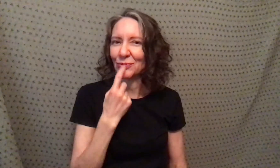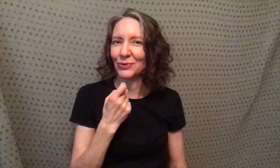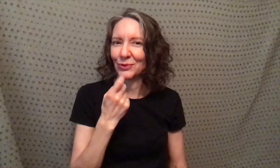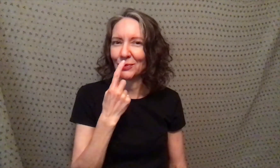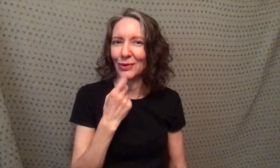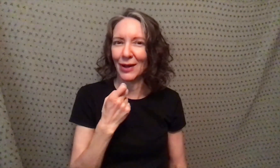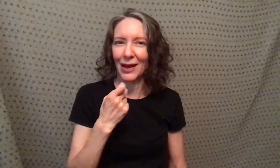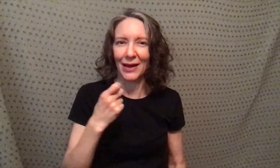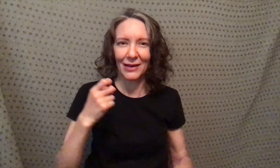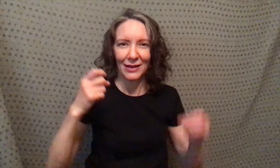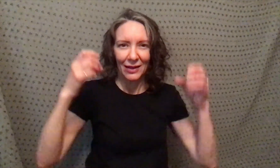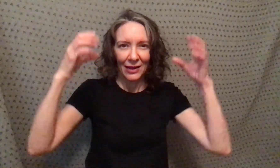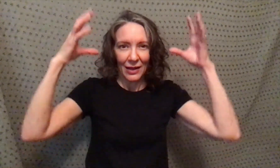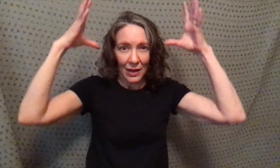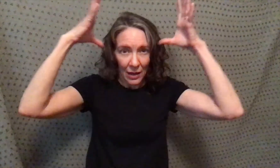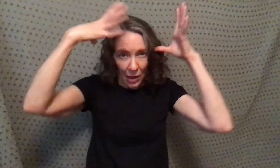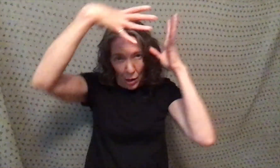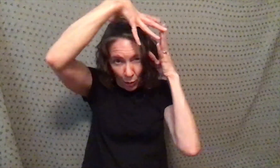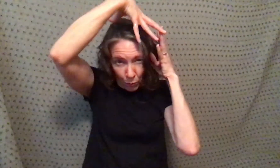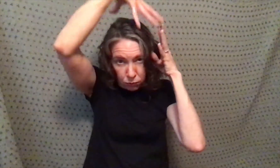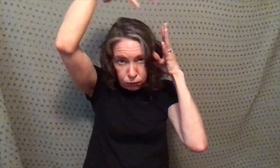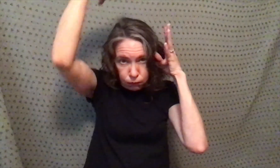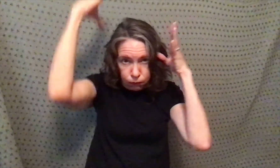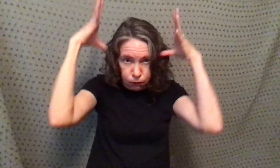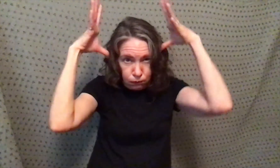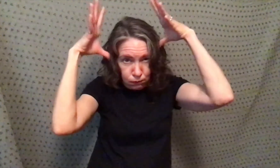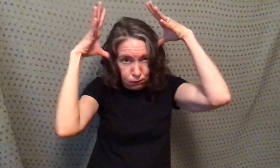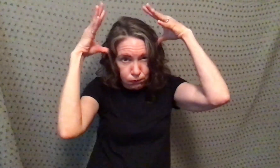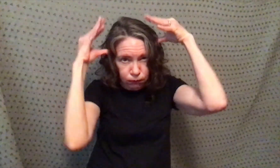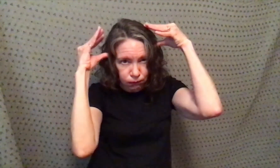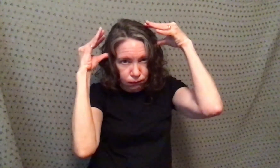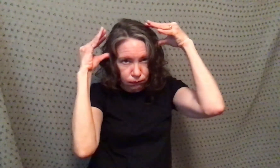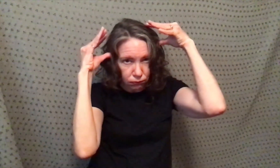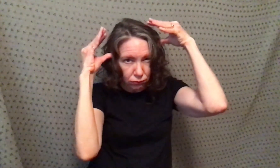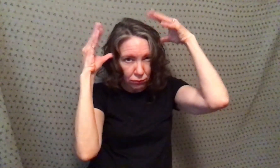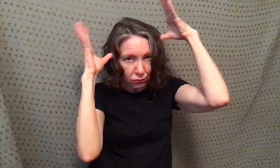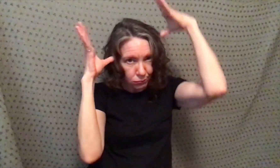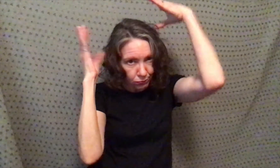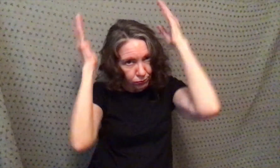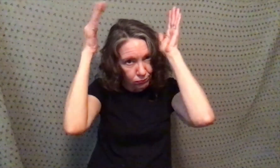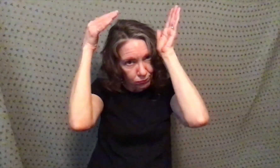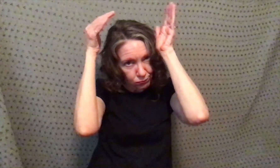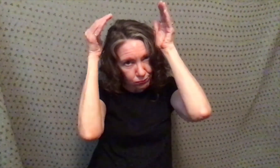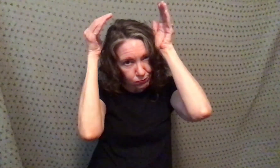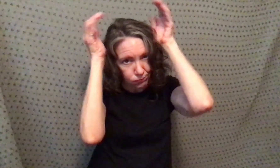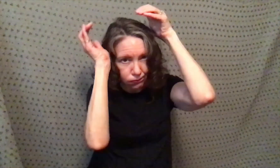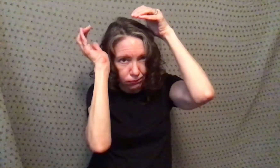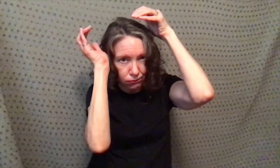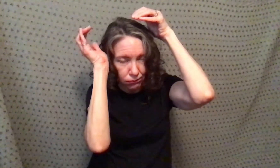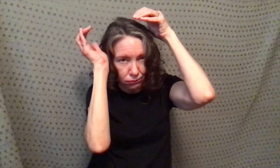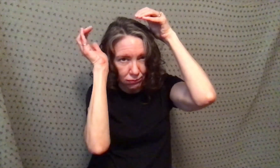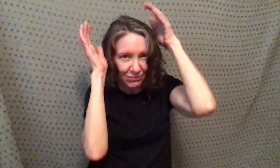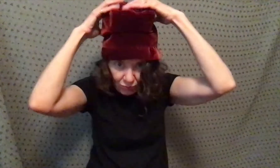it's red, and it's big - kind of like a chef's hat, but it's smooshed down...